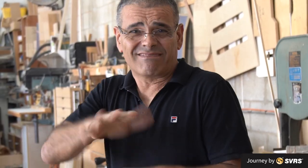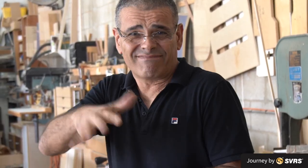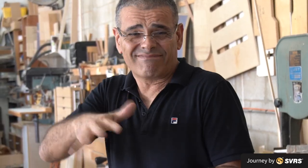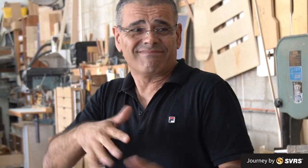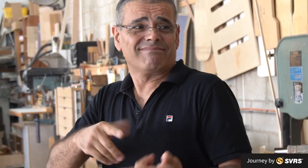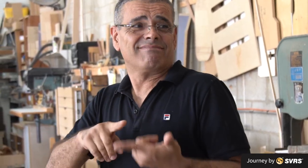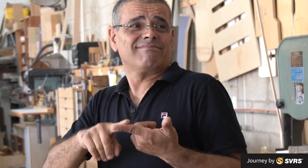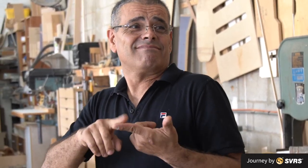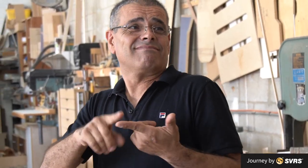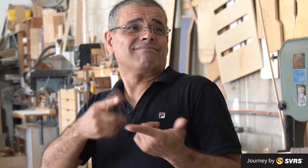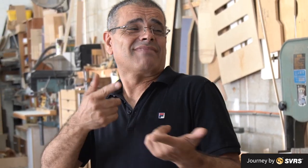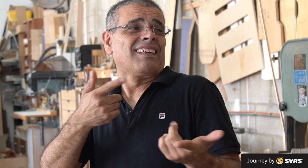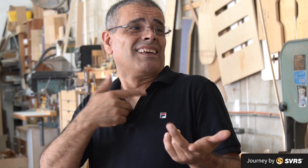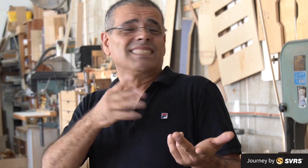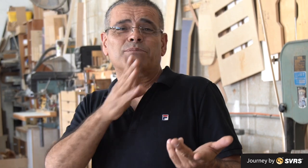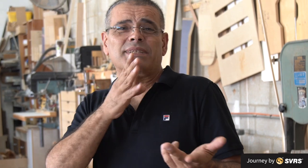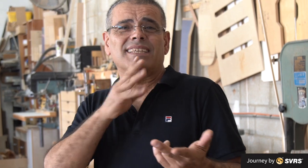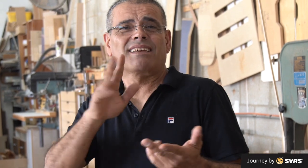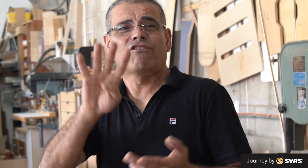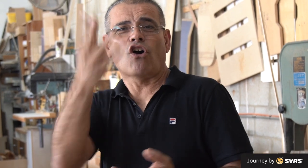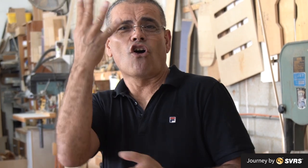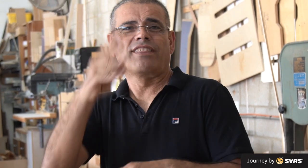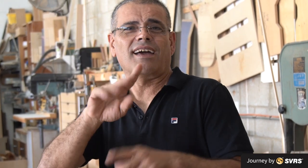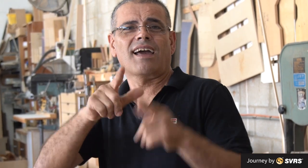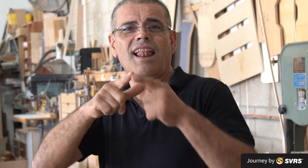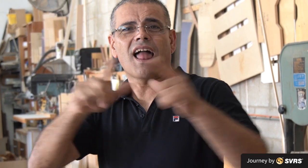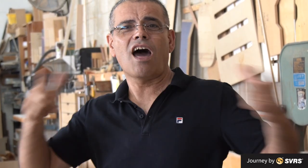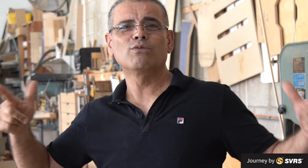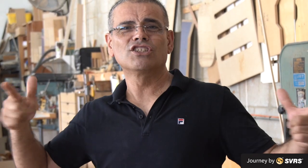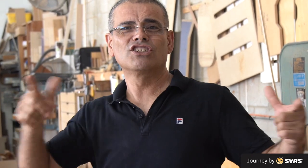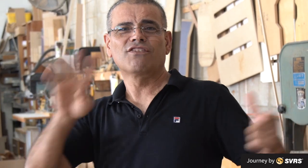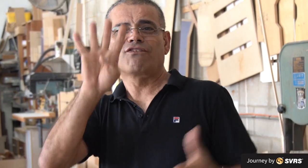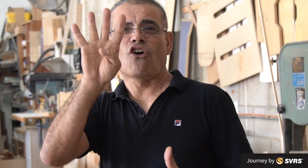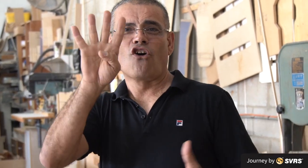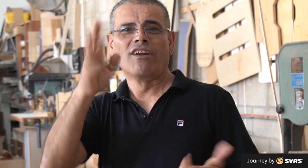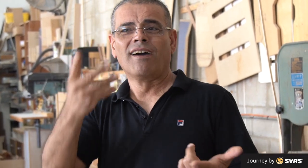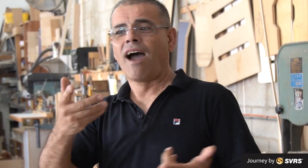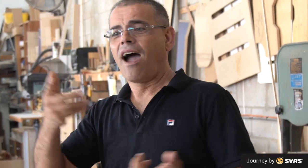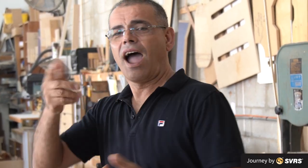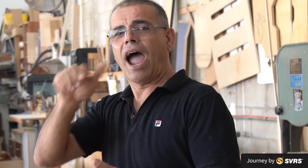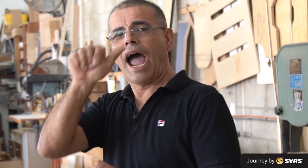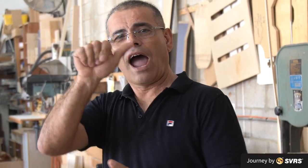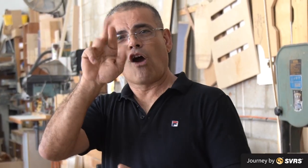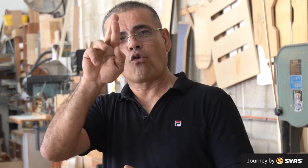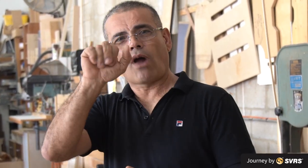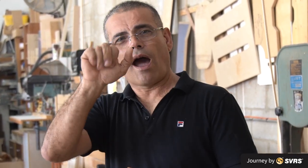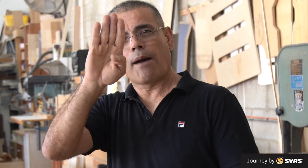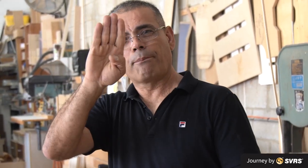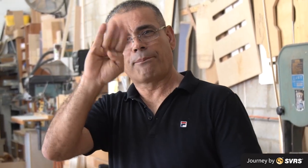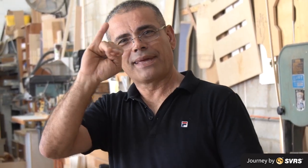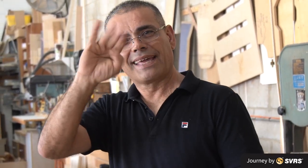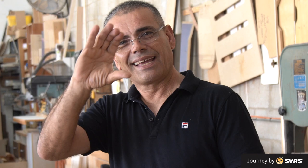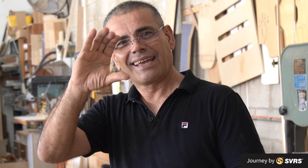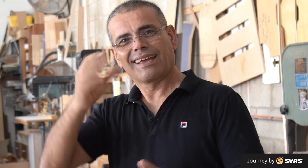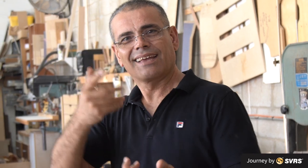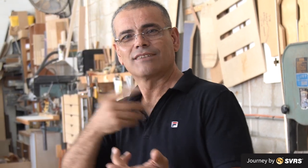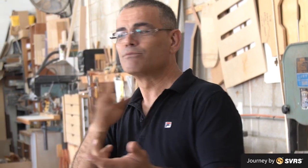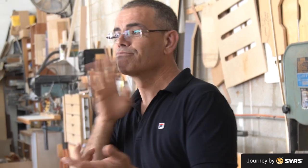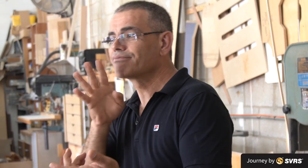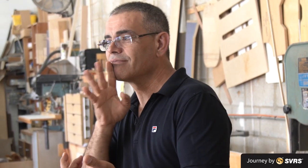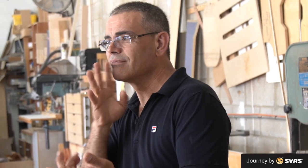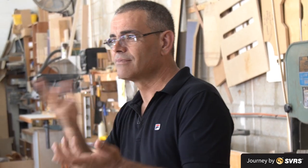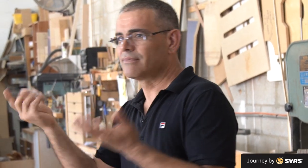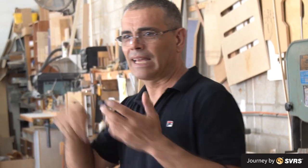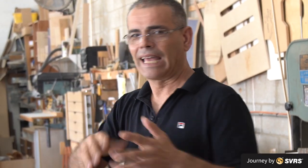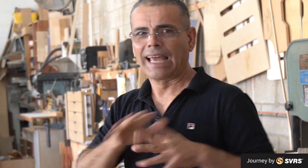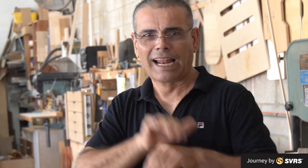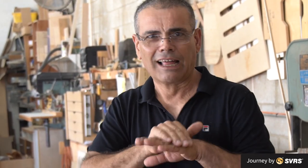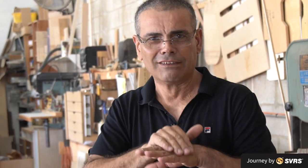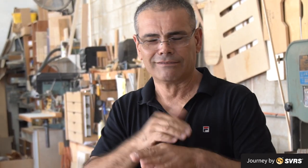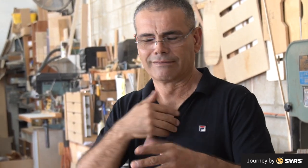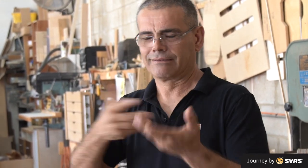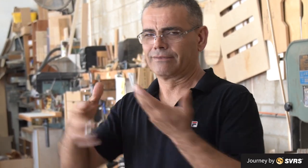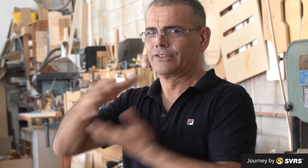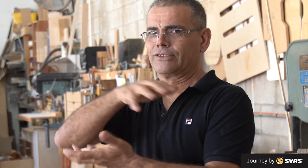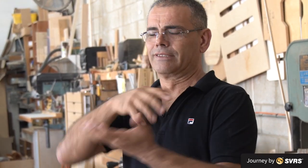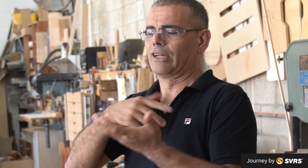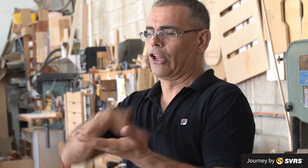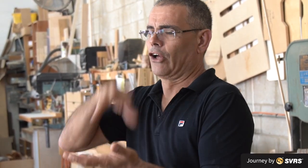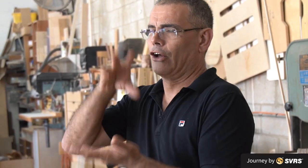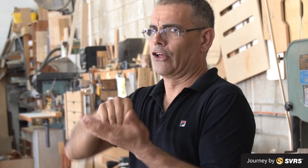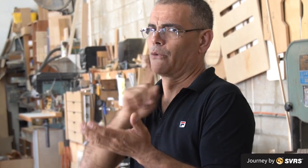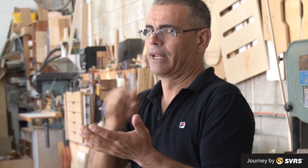My English is so-so and I speak 4 languages including Arabic.